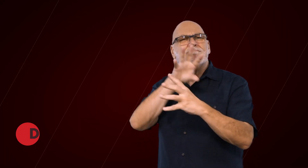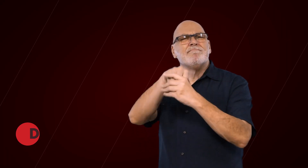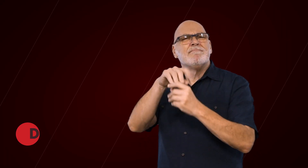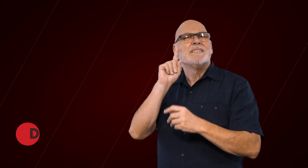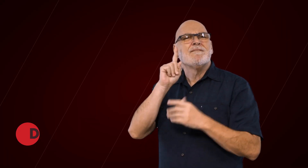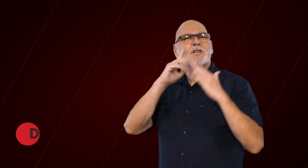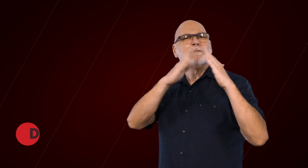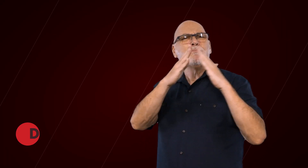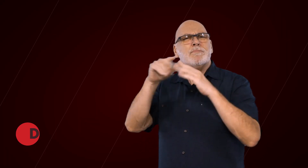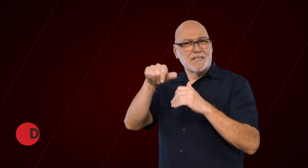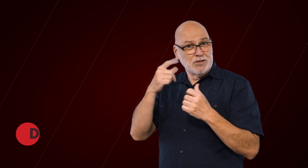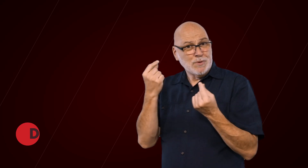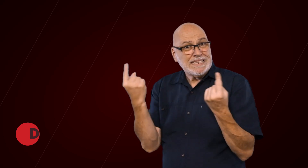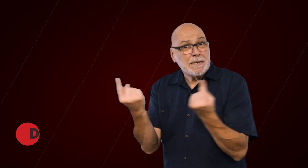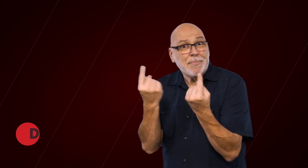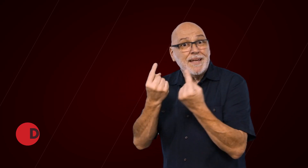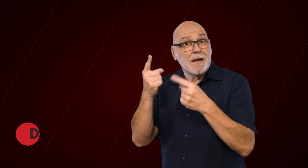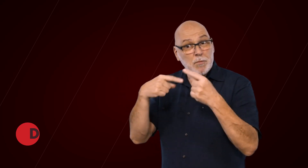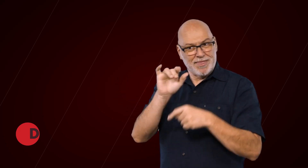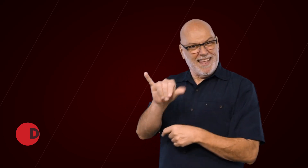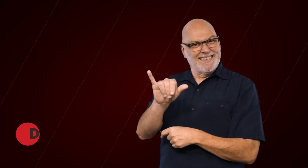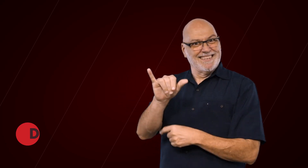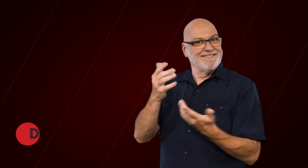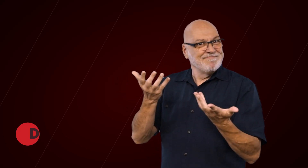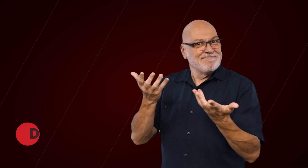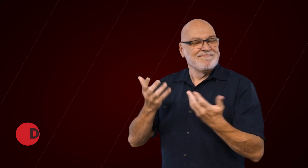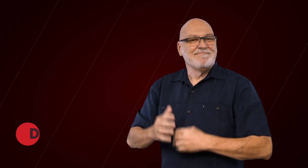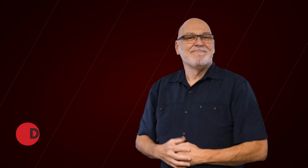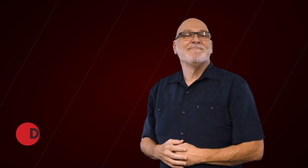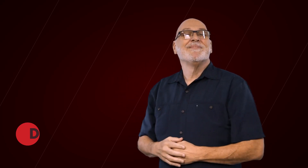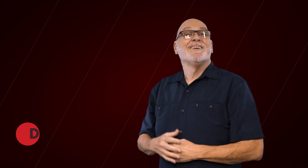[Anselmo]: Who in the Deaf Community is doing something about it?